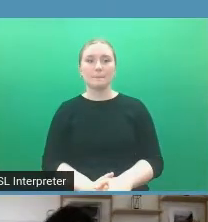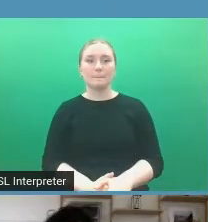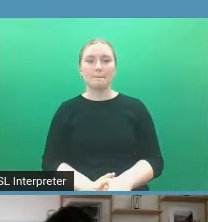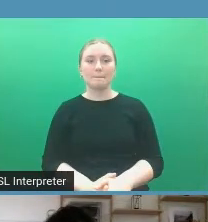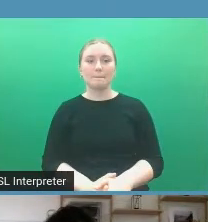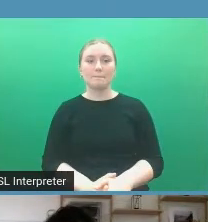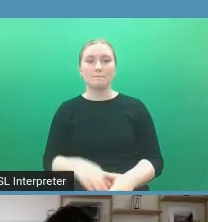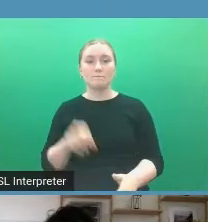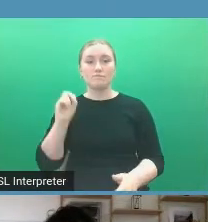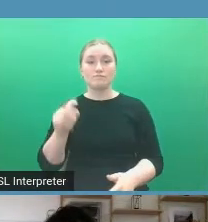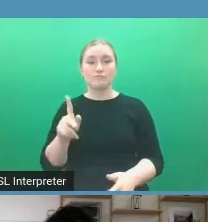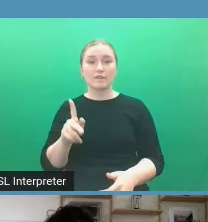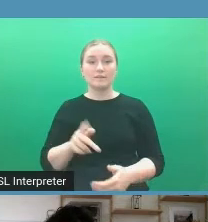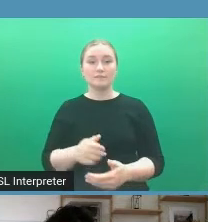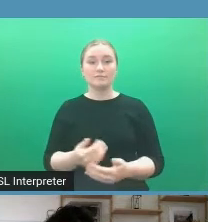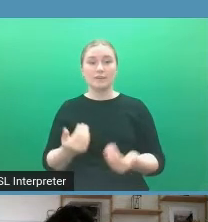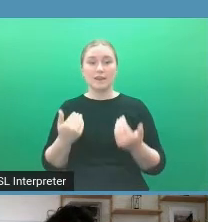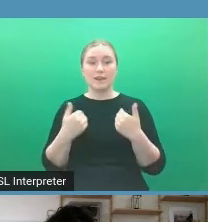All right. Can I get just some feedback